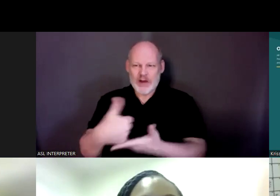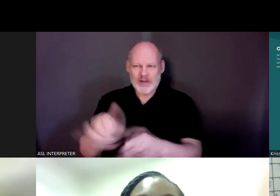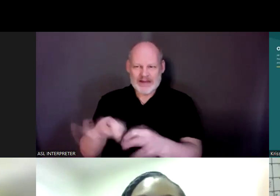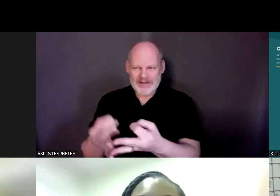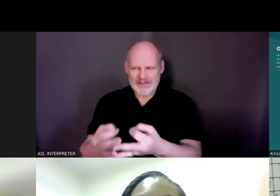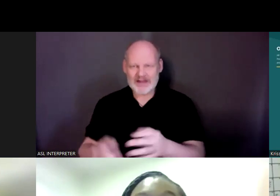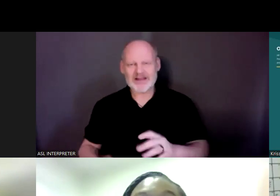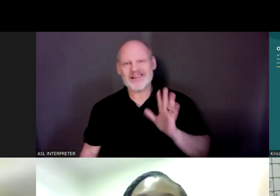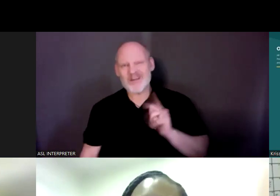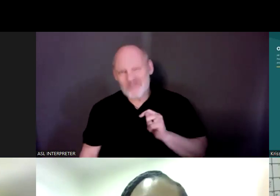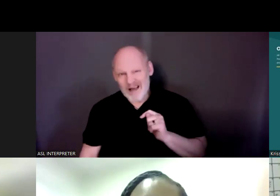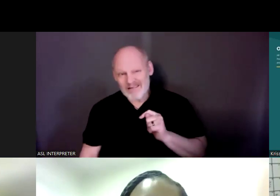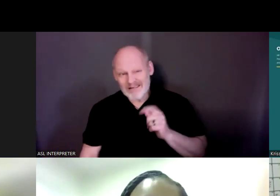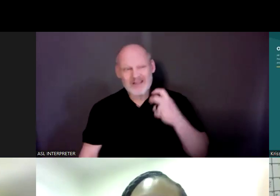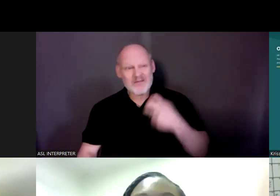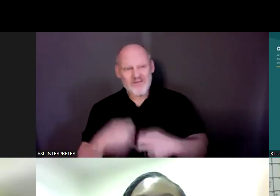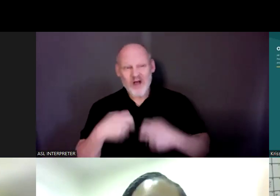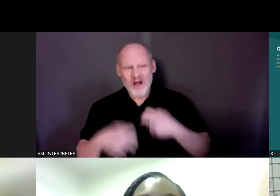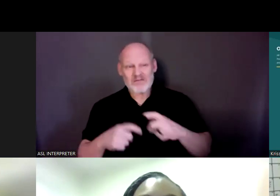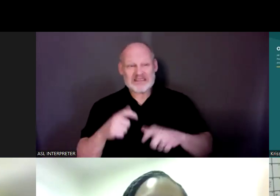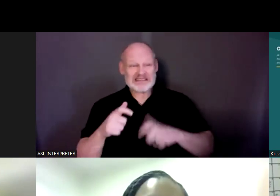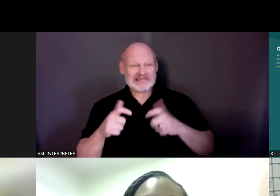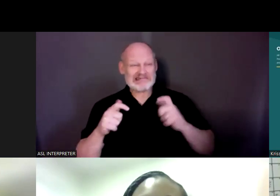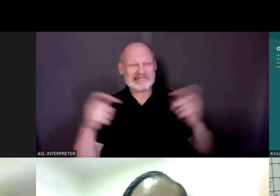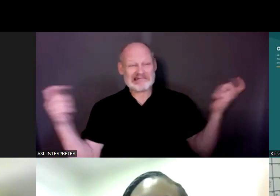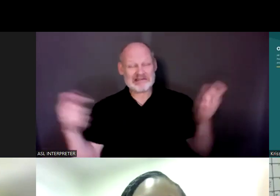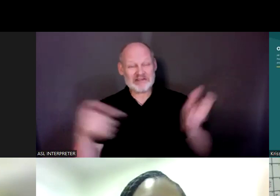when the problem is so large like you really have to hone in on tier one from